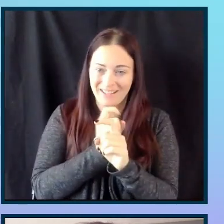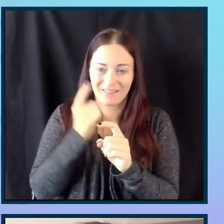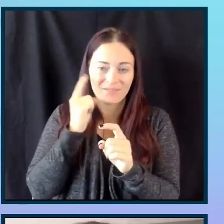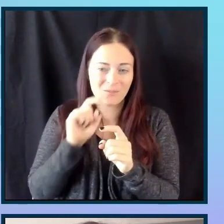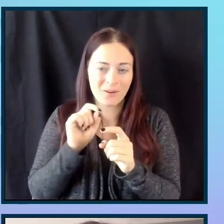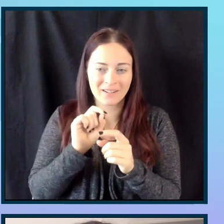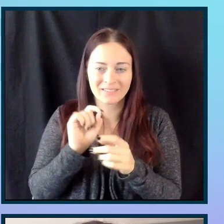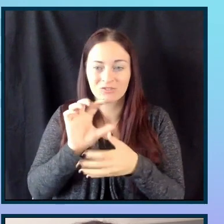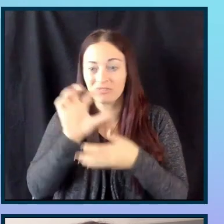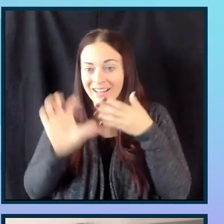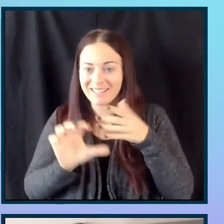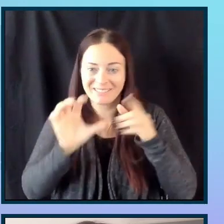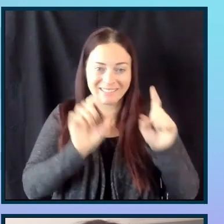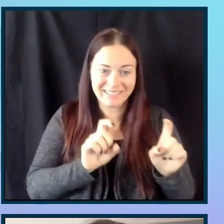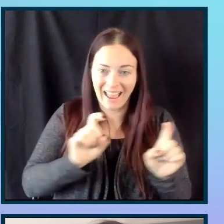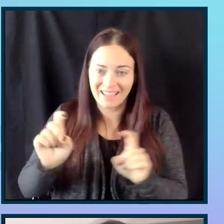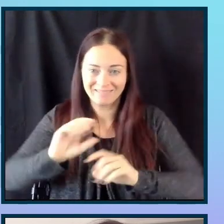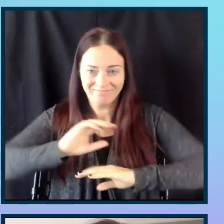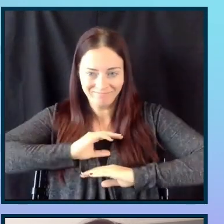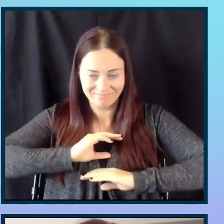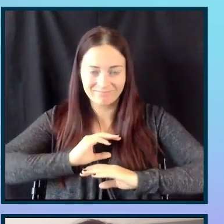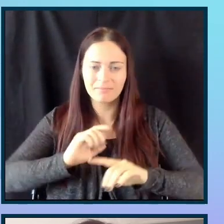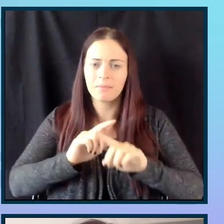but testing it is not quite as difficult.